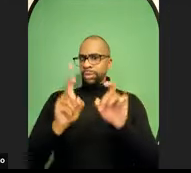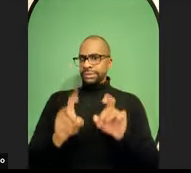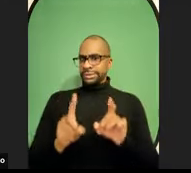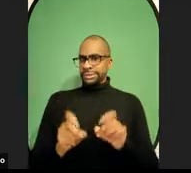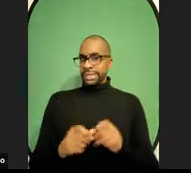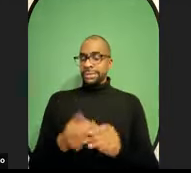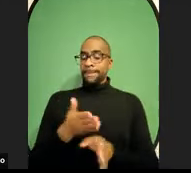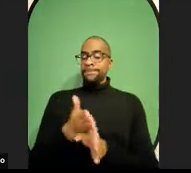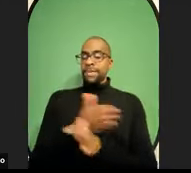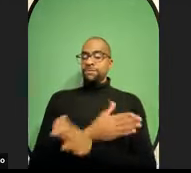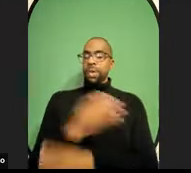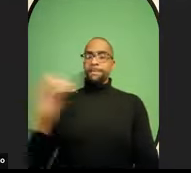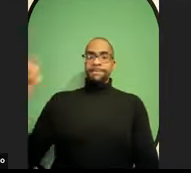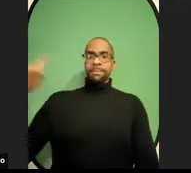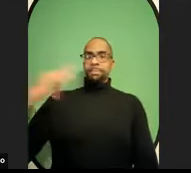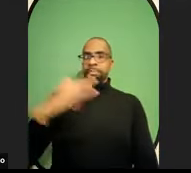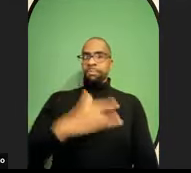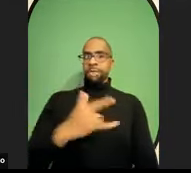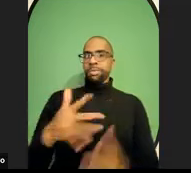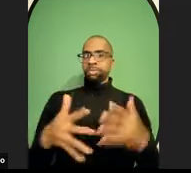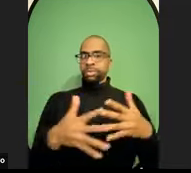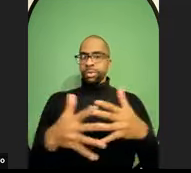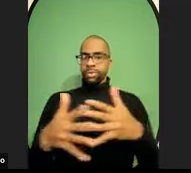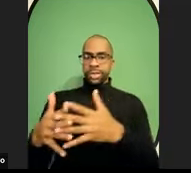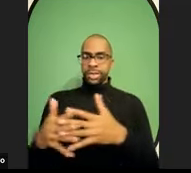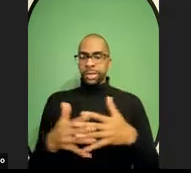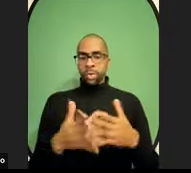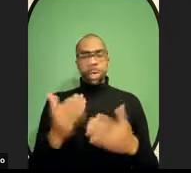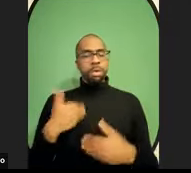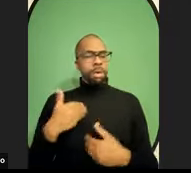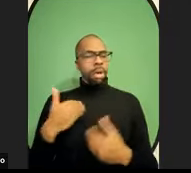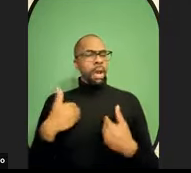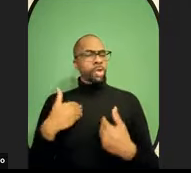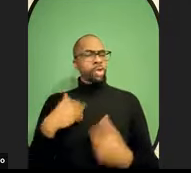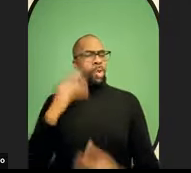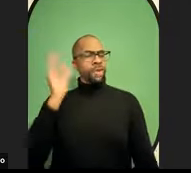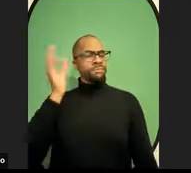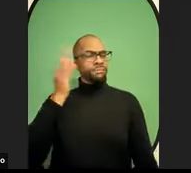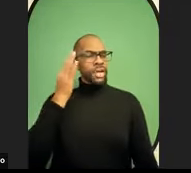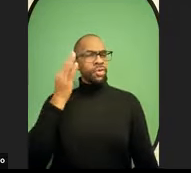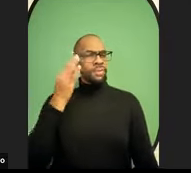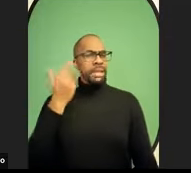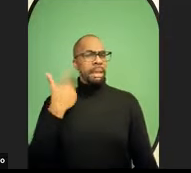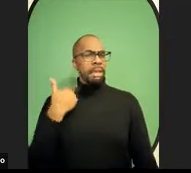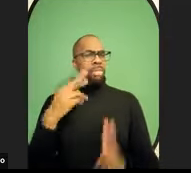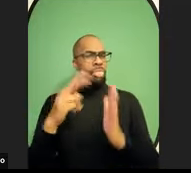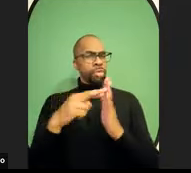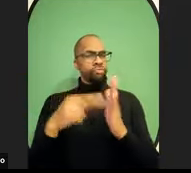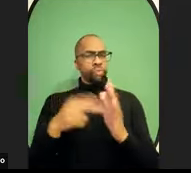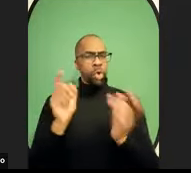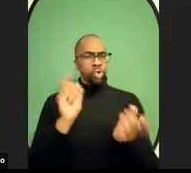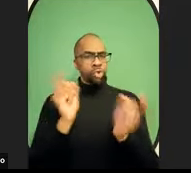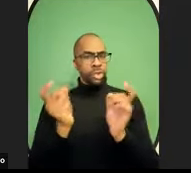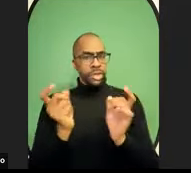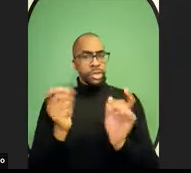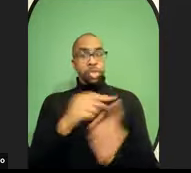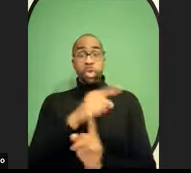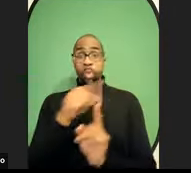d, and I was tested before returning into the country. I know that for I know that federally like the. e guidance is has changed like